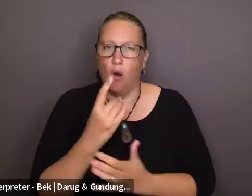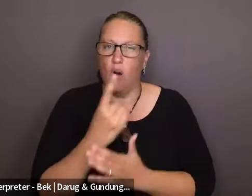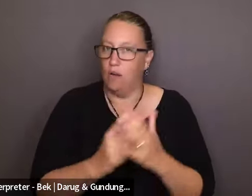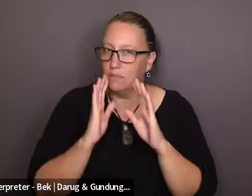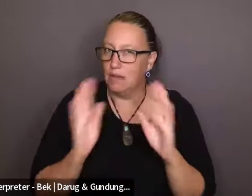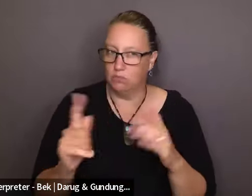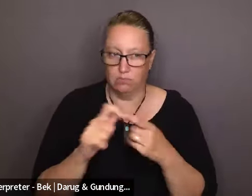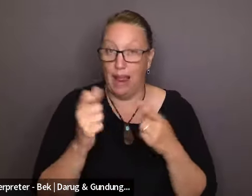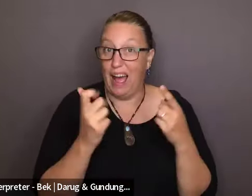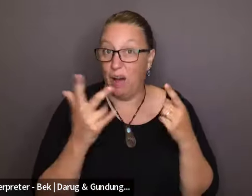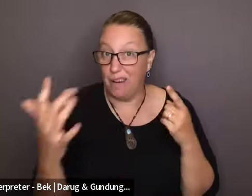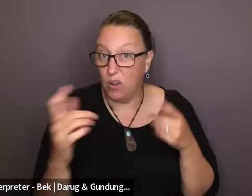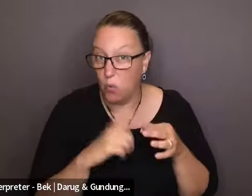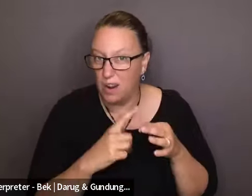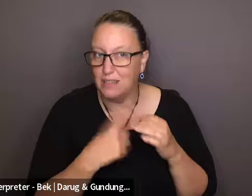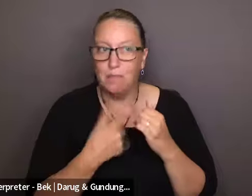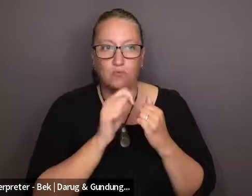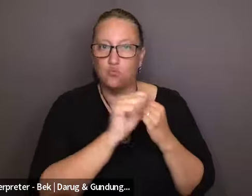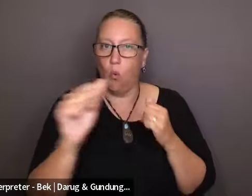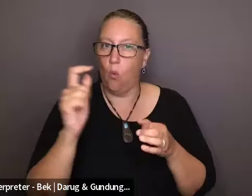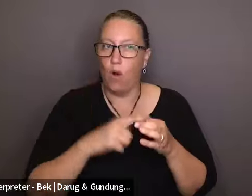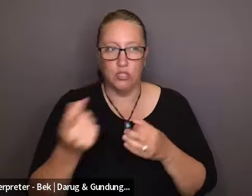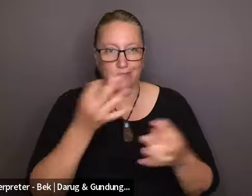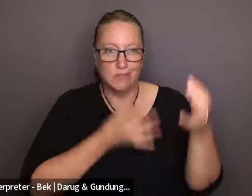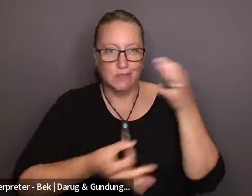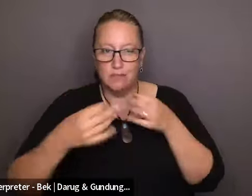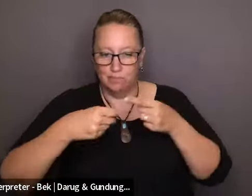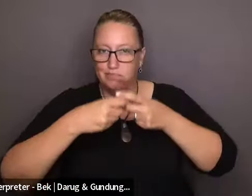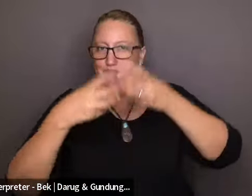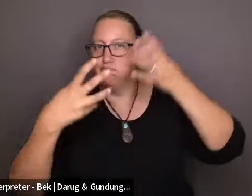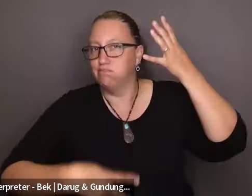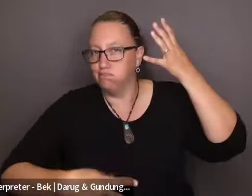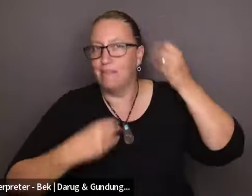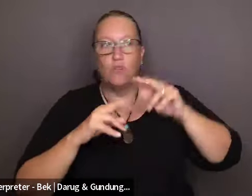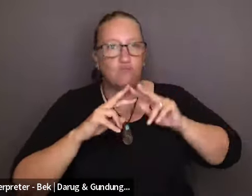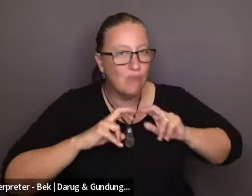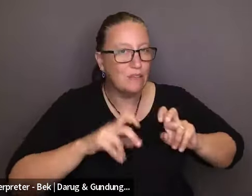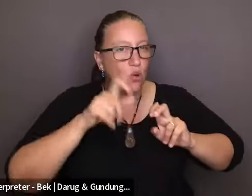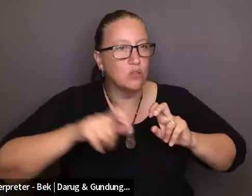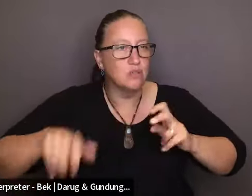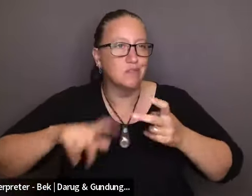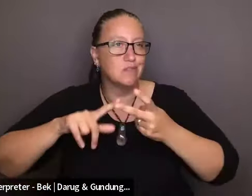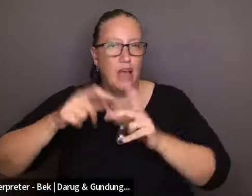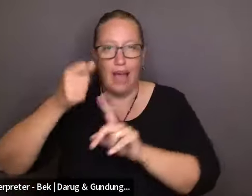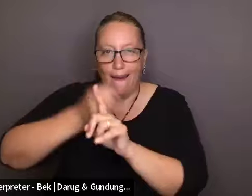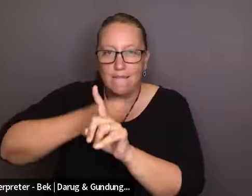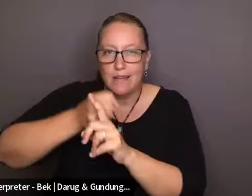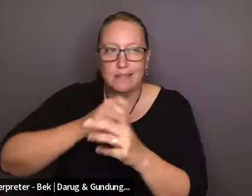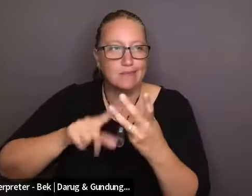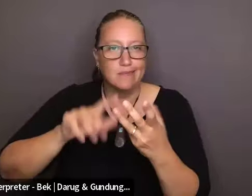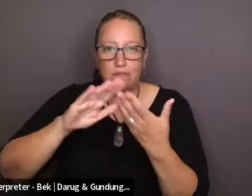of today's session. What stands out to us is not just the number of questions, but what they represent. We are